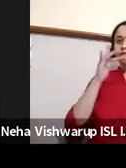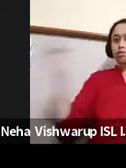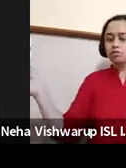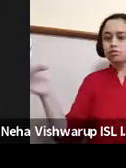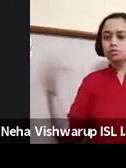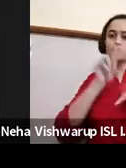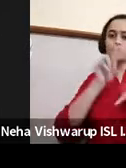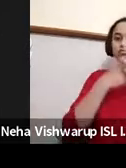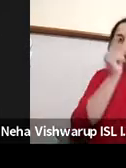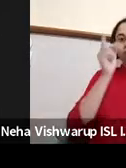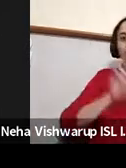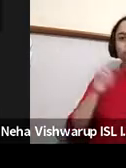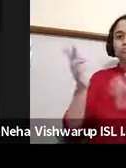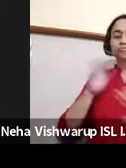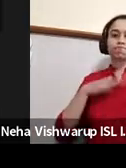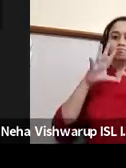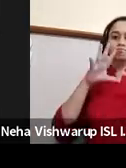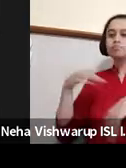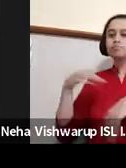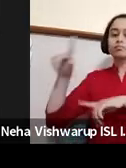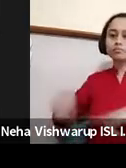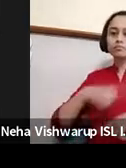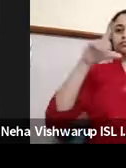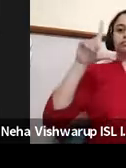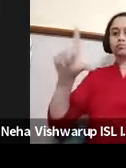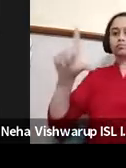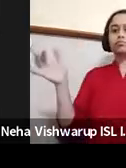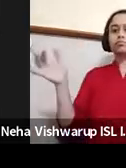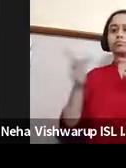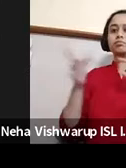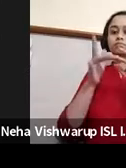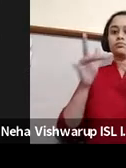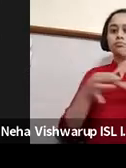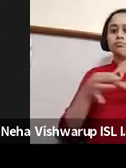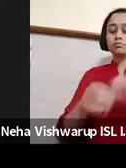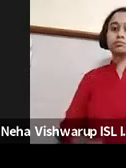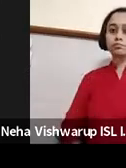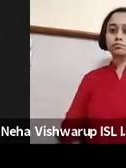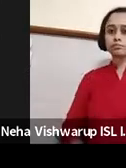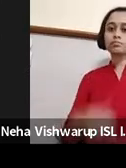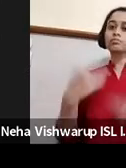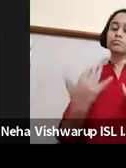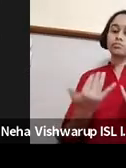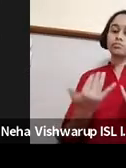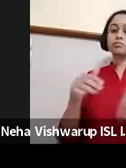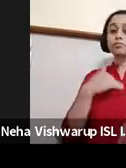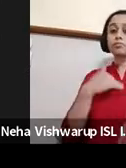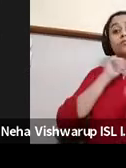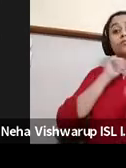take over his part for now until he comes back on .So our walkthrough of the business of dreams